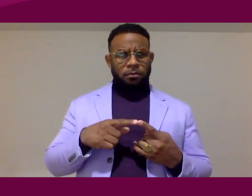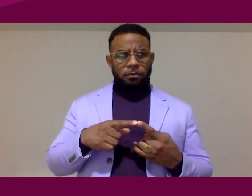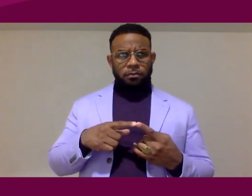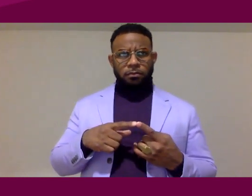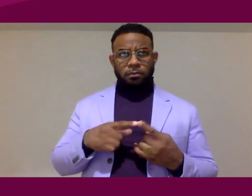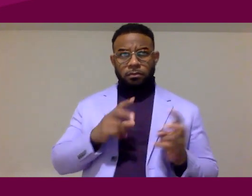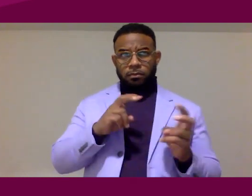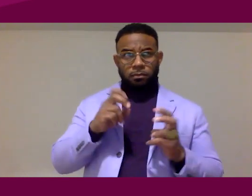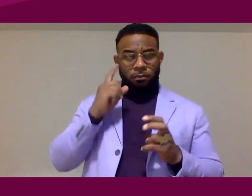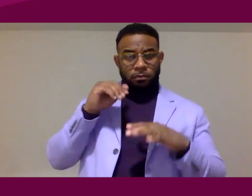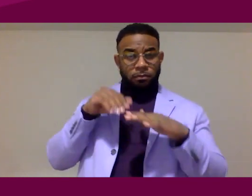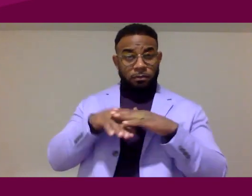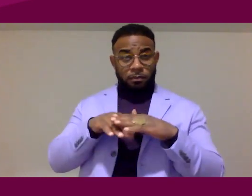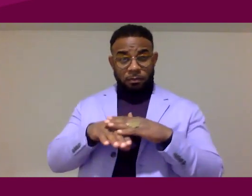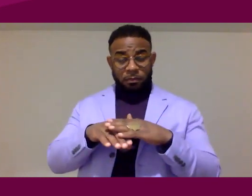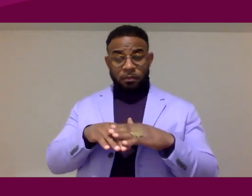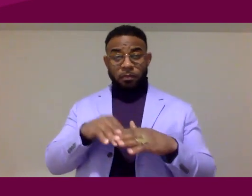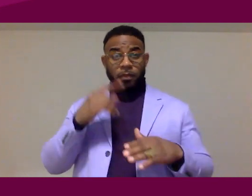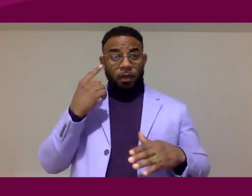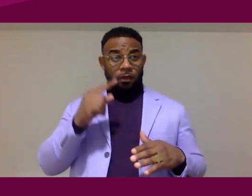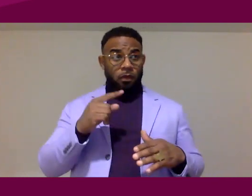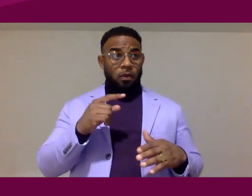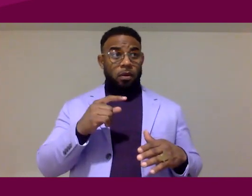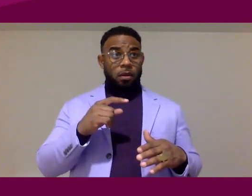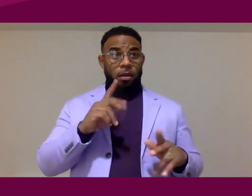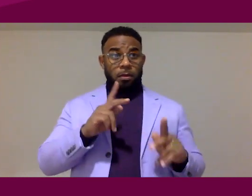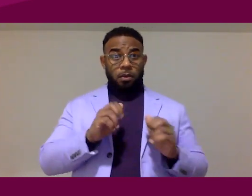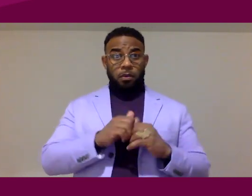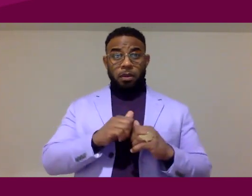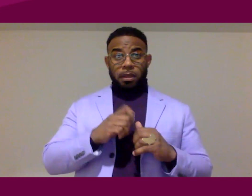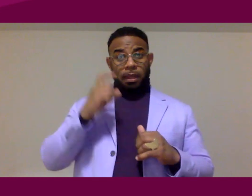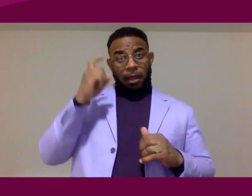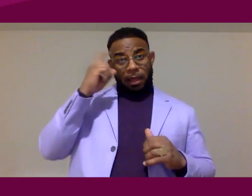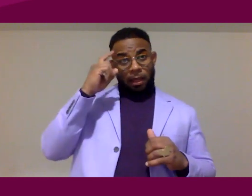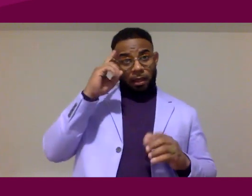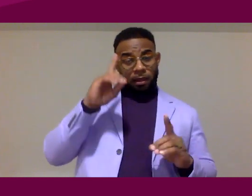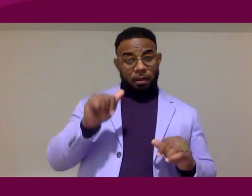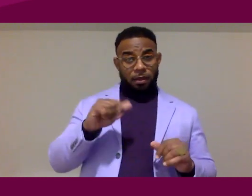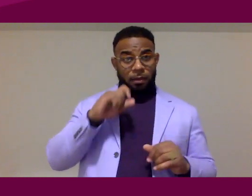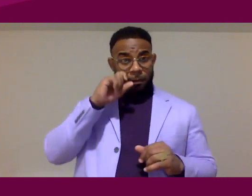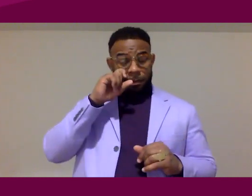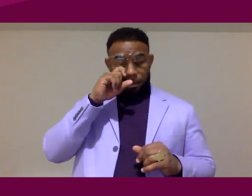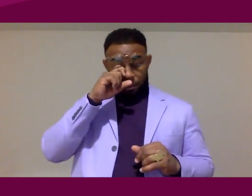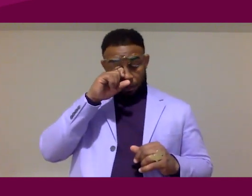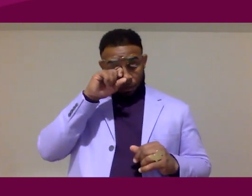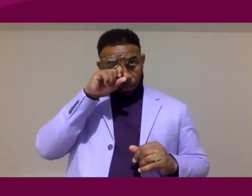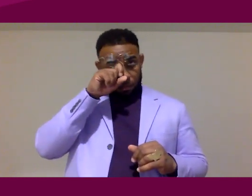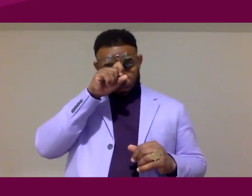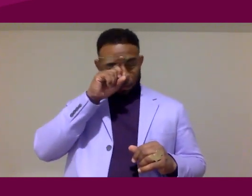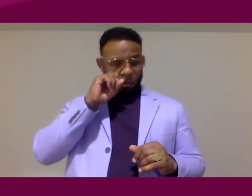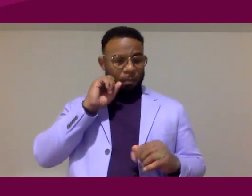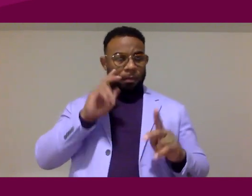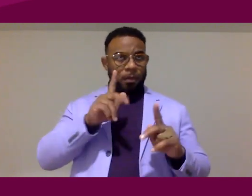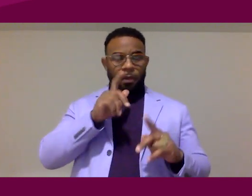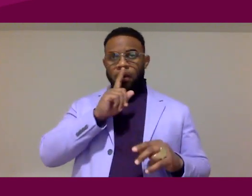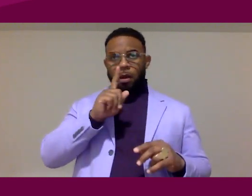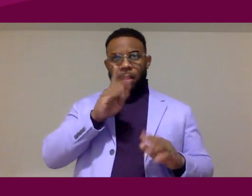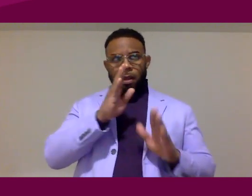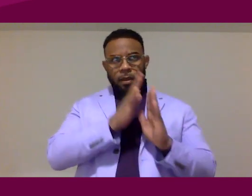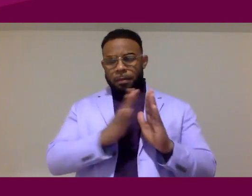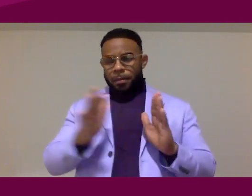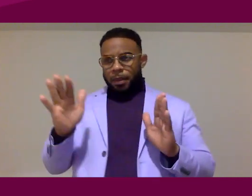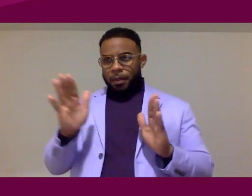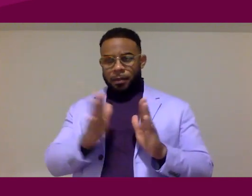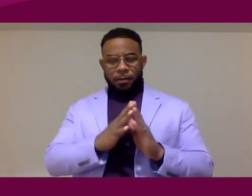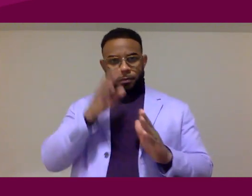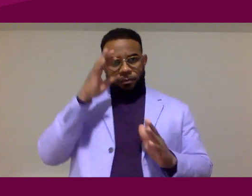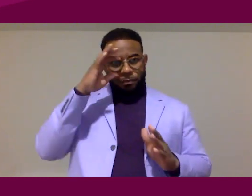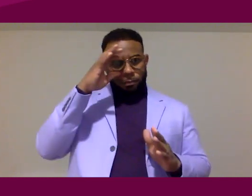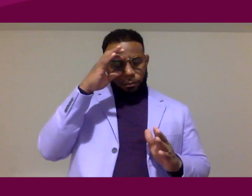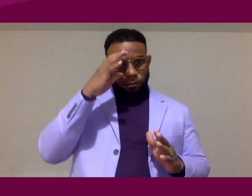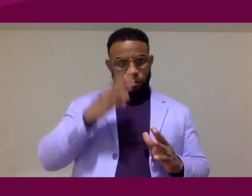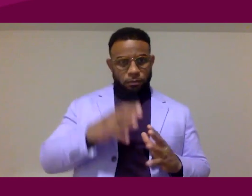issues of accessibility for people with cognitive disabilities, people who are on the spectrum,